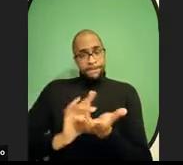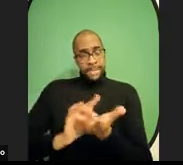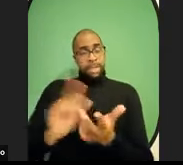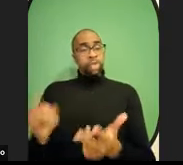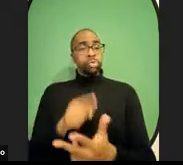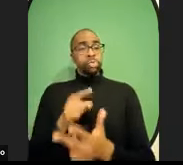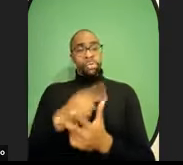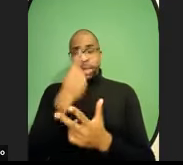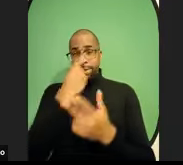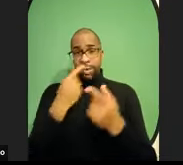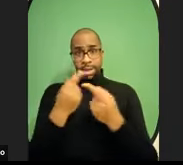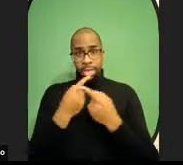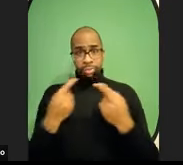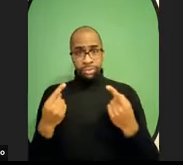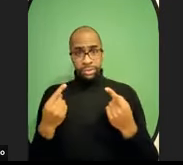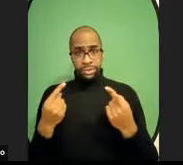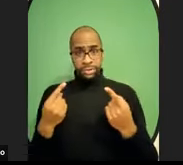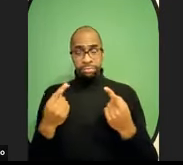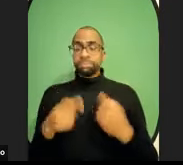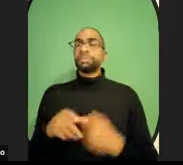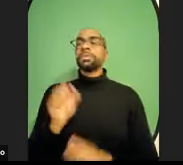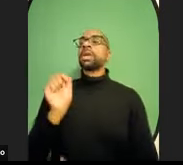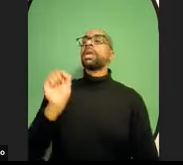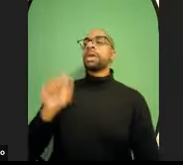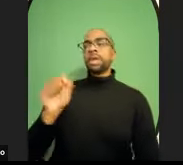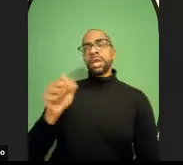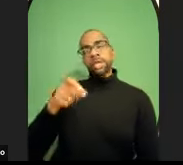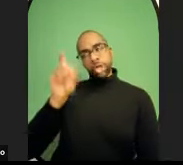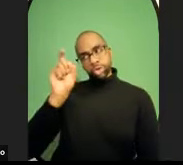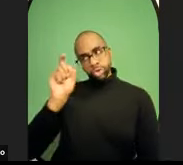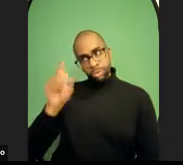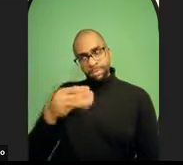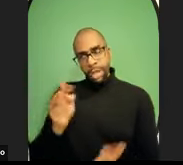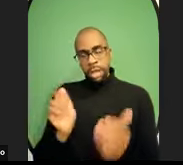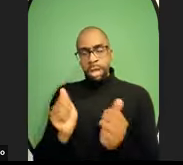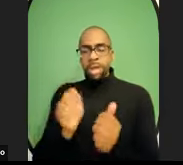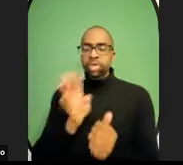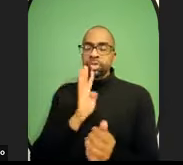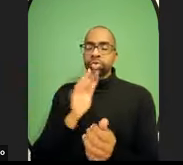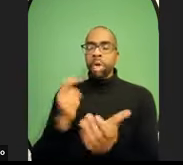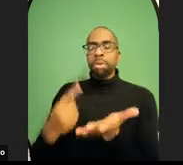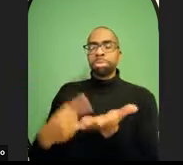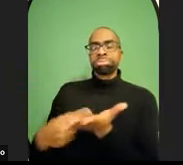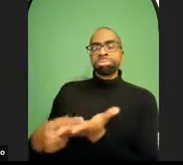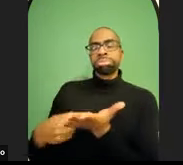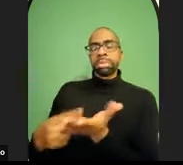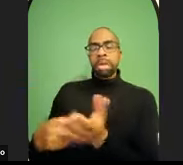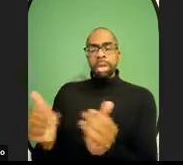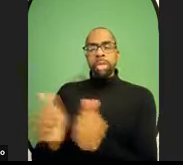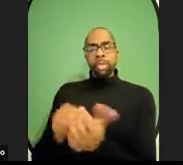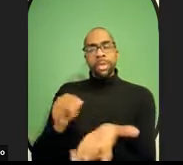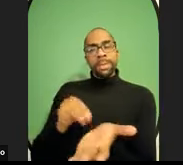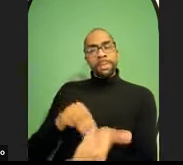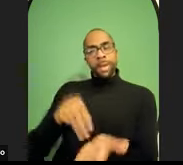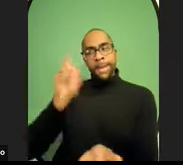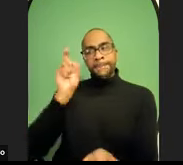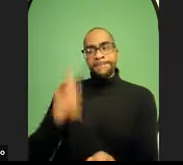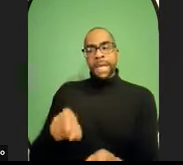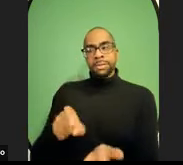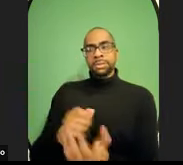disability, medical. or allergy. So obviously, you should definitely talk about this with your own physician, and you